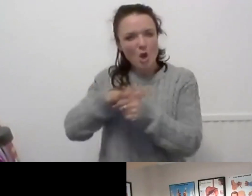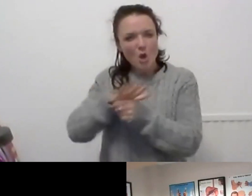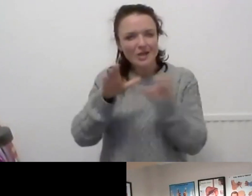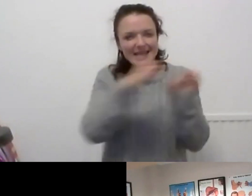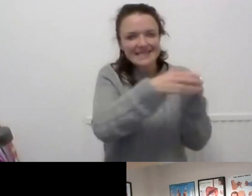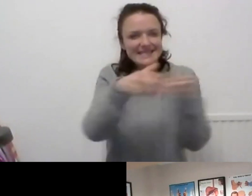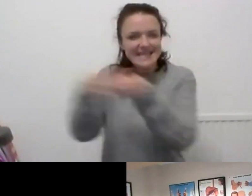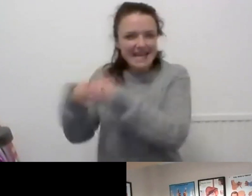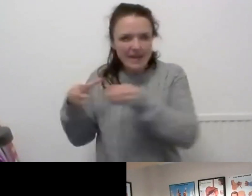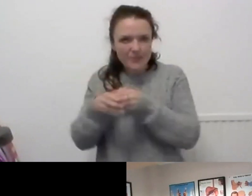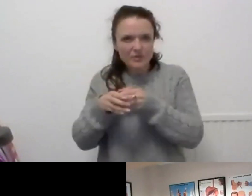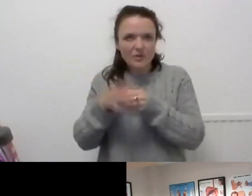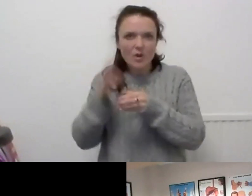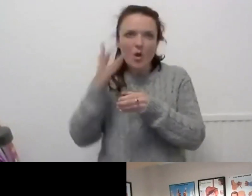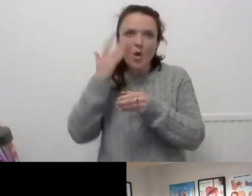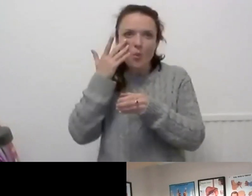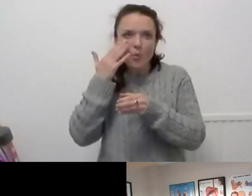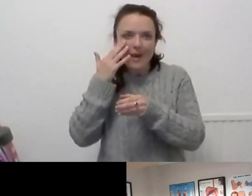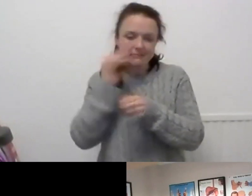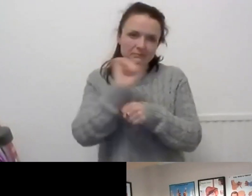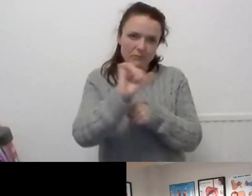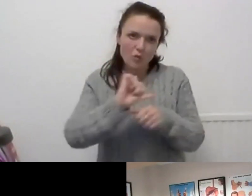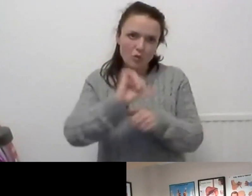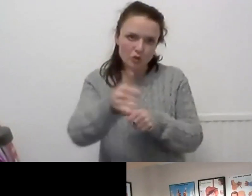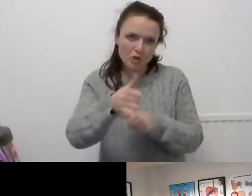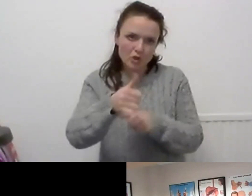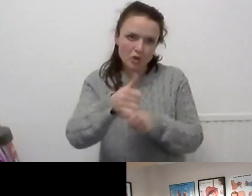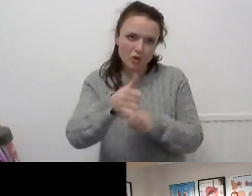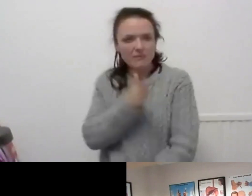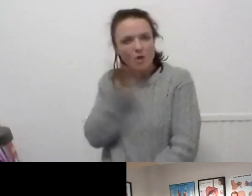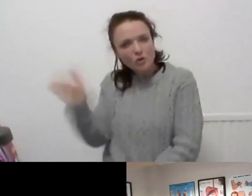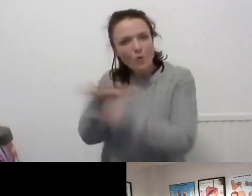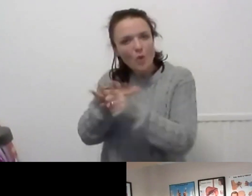a little bit about cohorts. And those cohorts have been developed by the jcvi. Starting off,